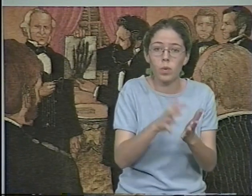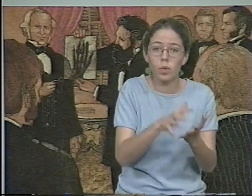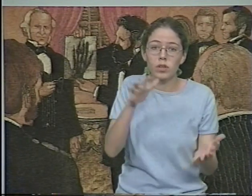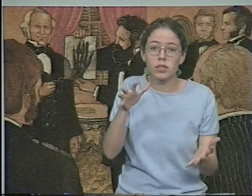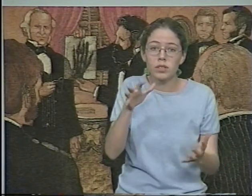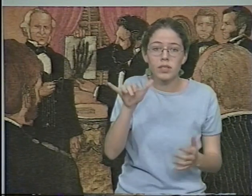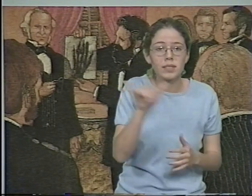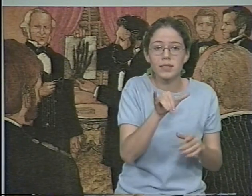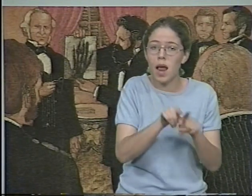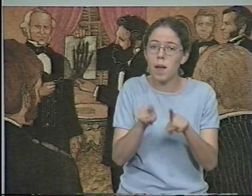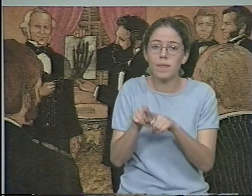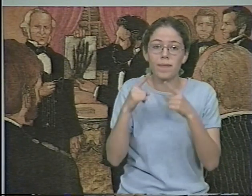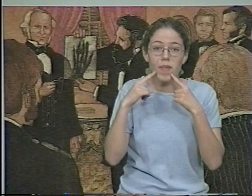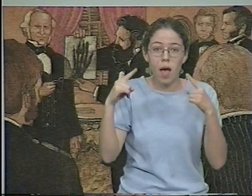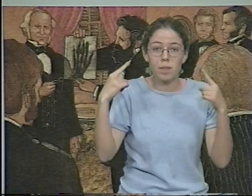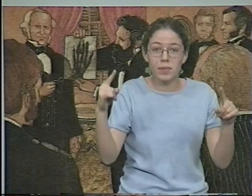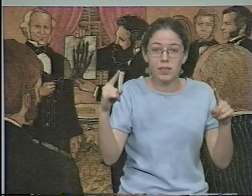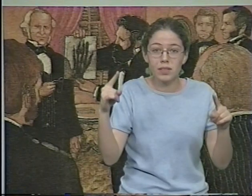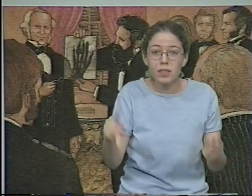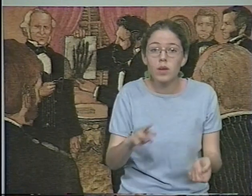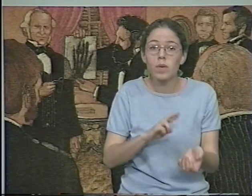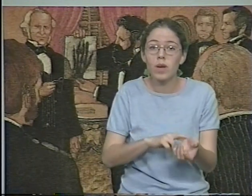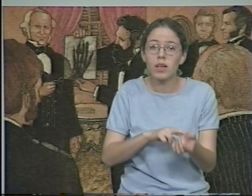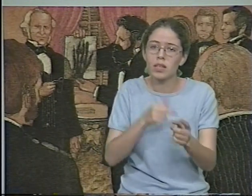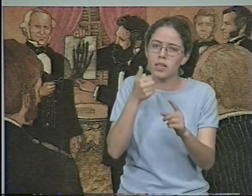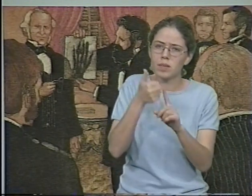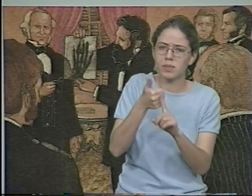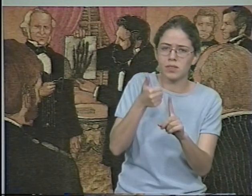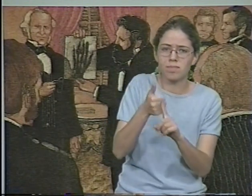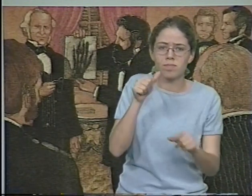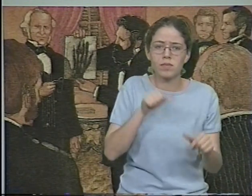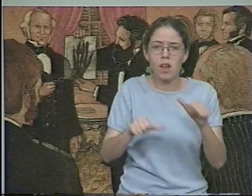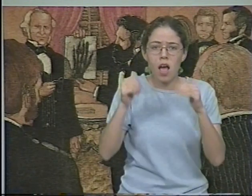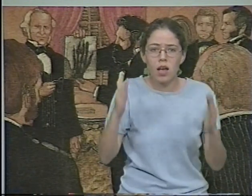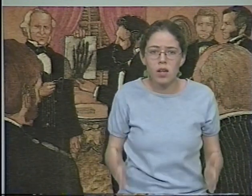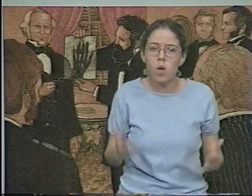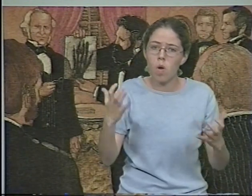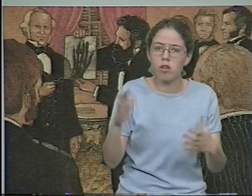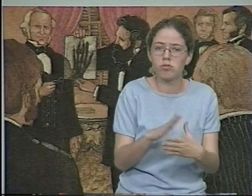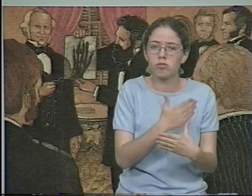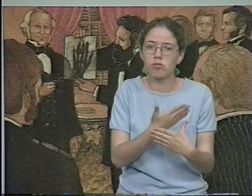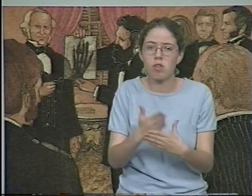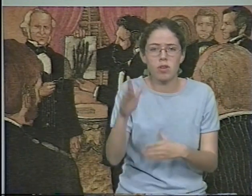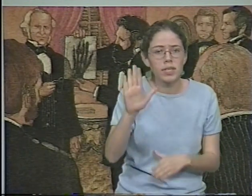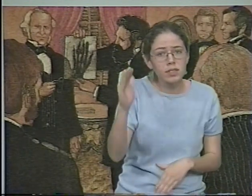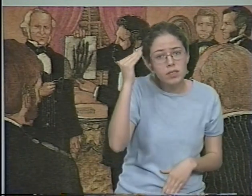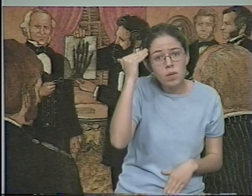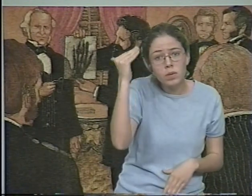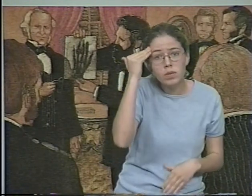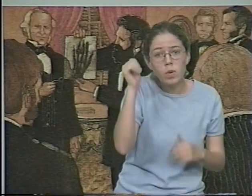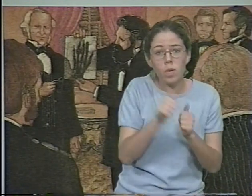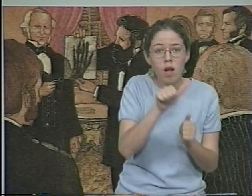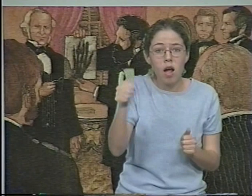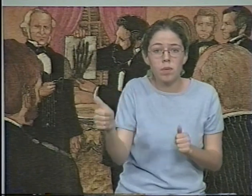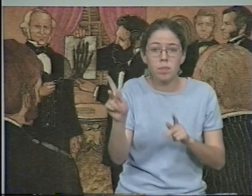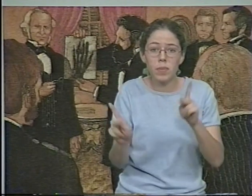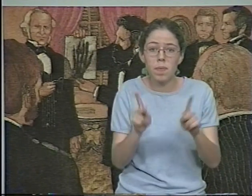rays be named Rontgen rays after Wilhelm. His friends told him to take out a patent on his discovery.